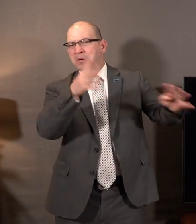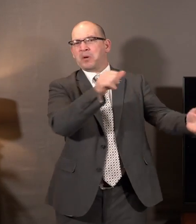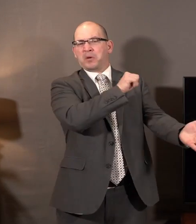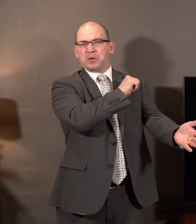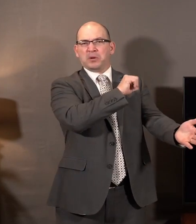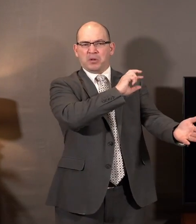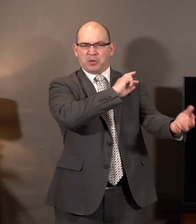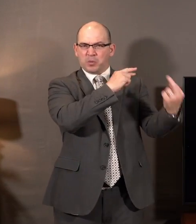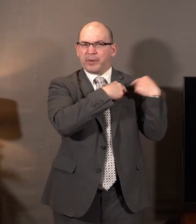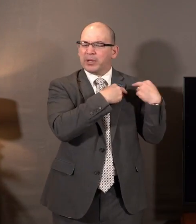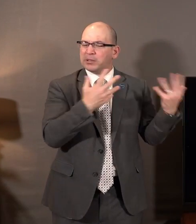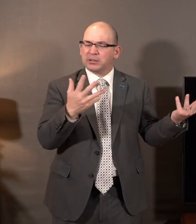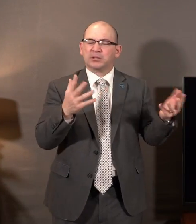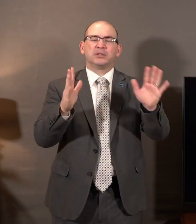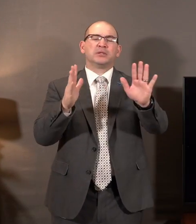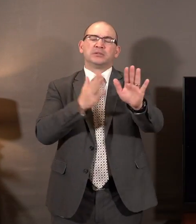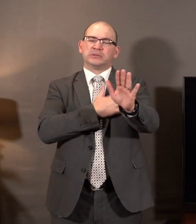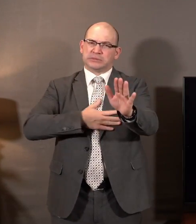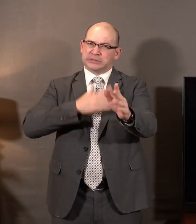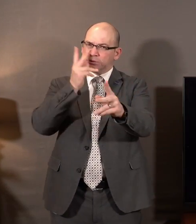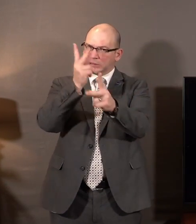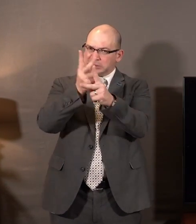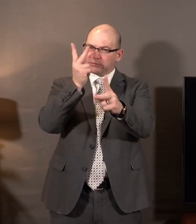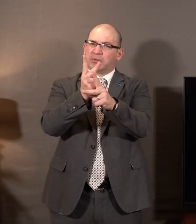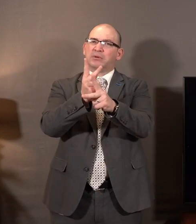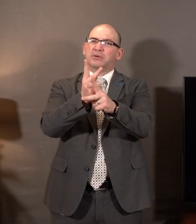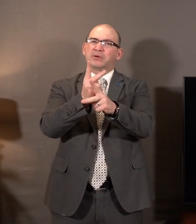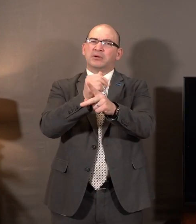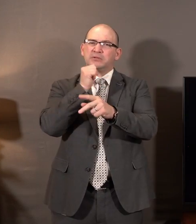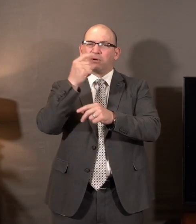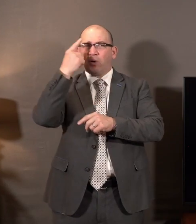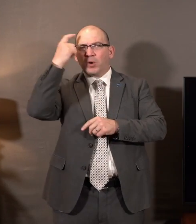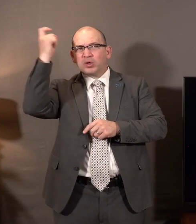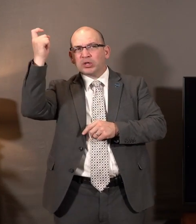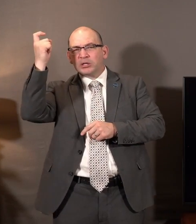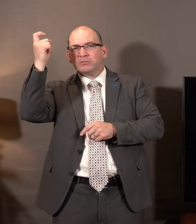you to be very careful about letting the mind carry you away from